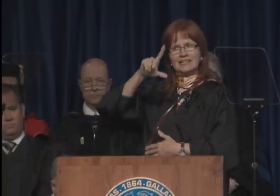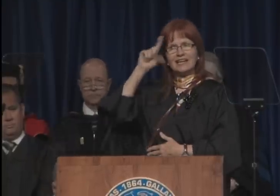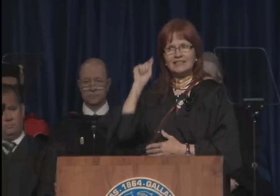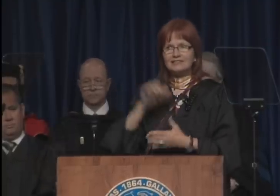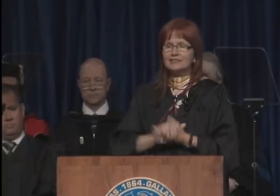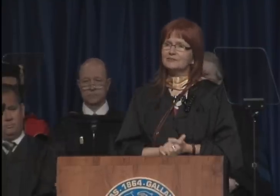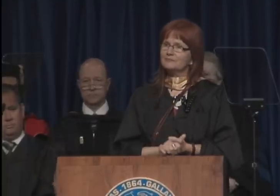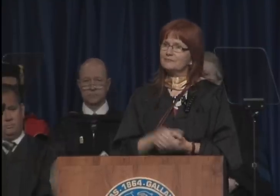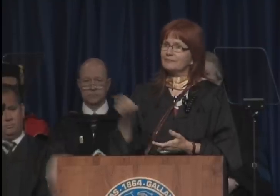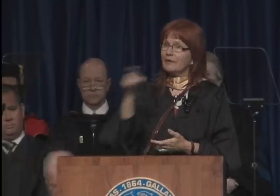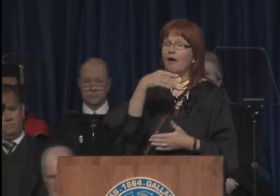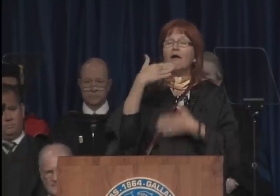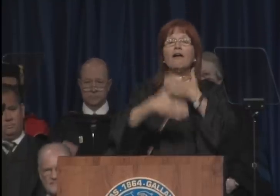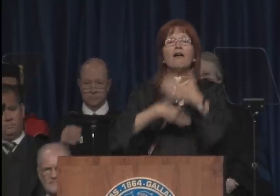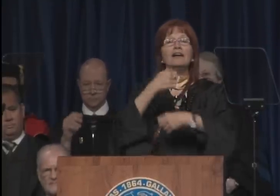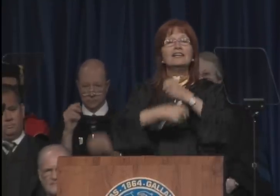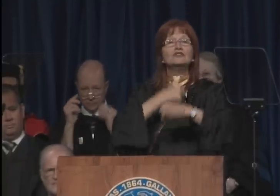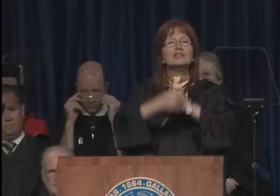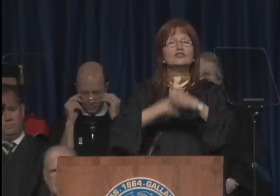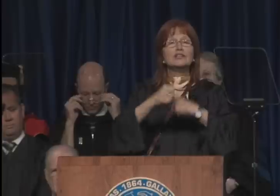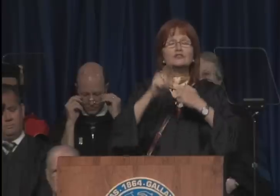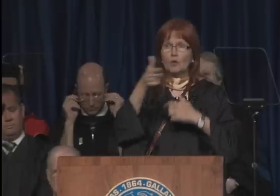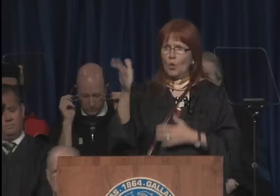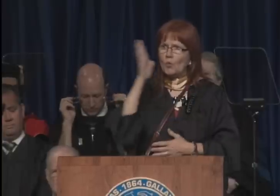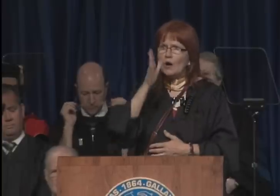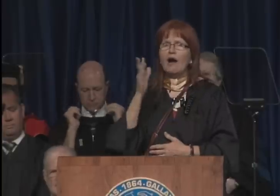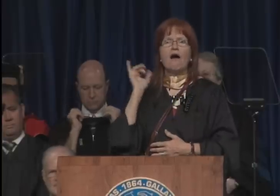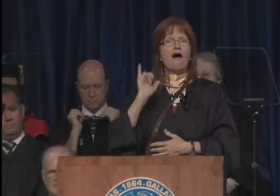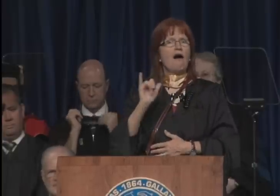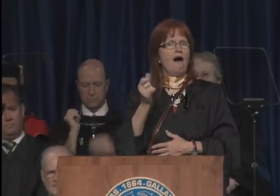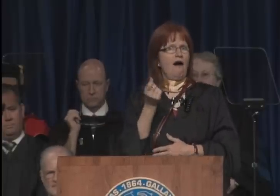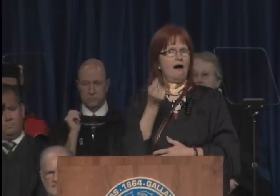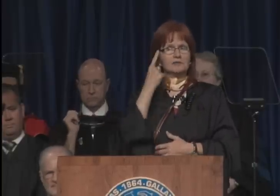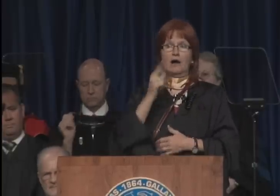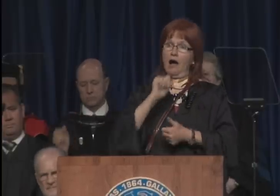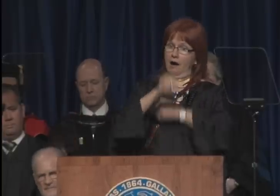What you are today is because of Gallaudet.